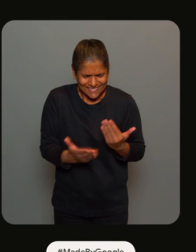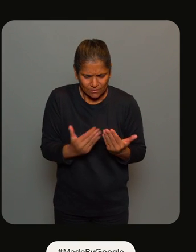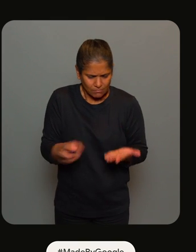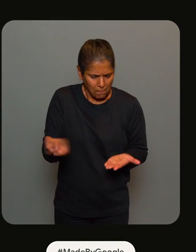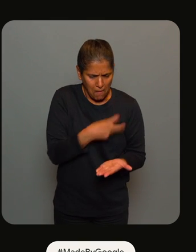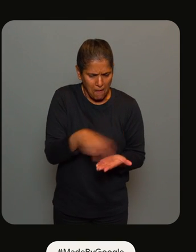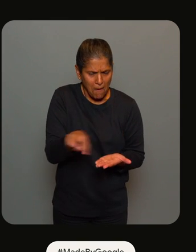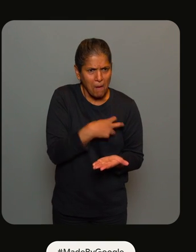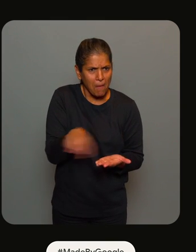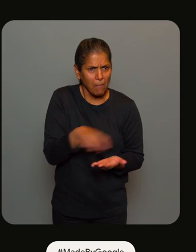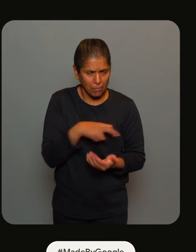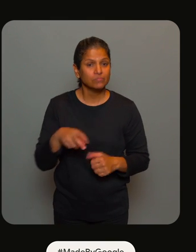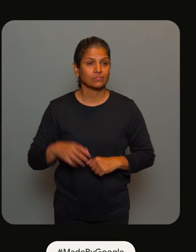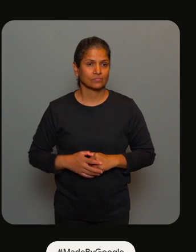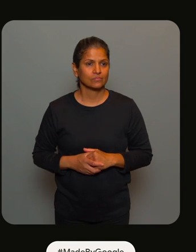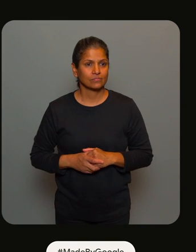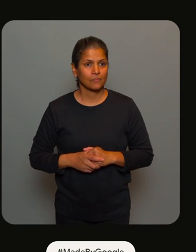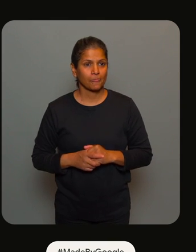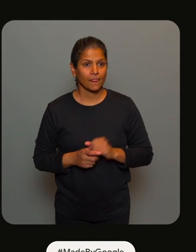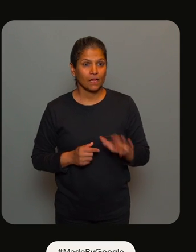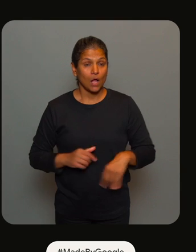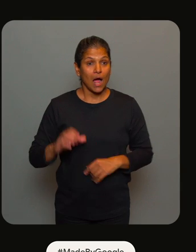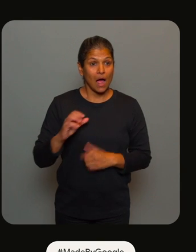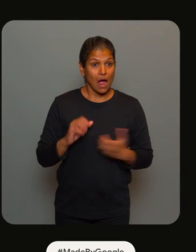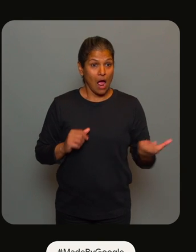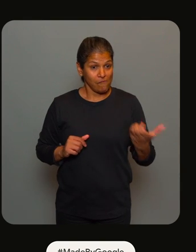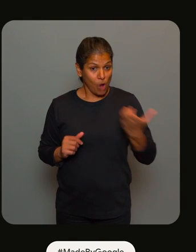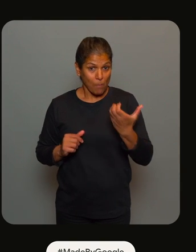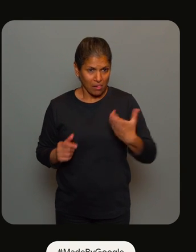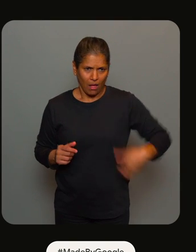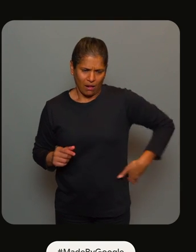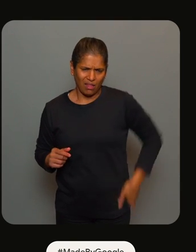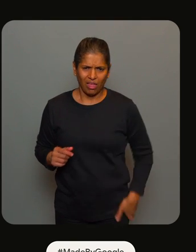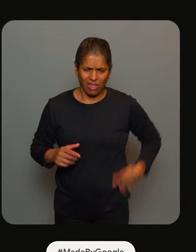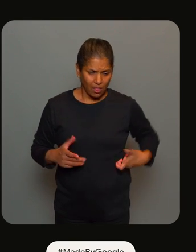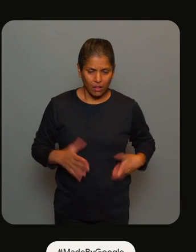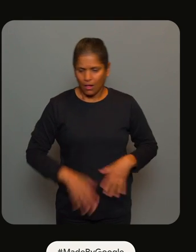Your phone gets pulled in and out of your bag and pocket hundreds of times per day.